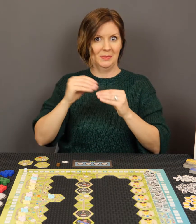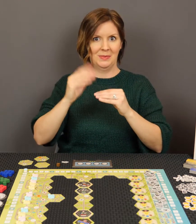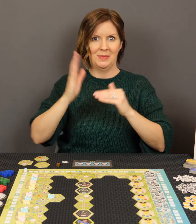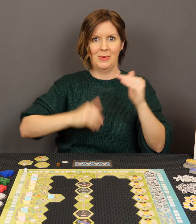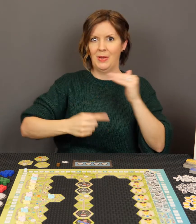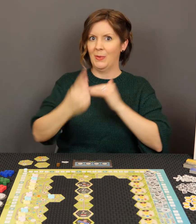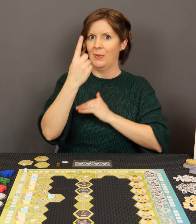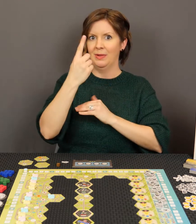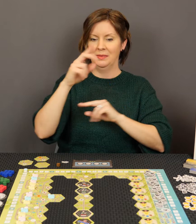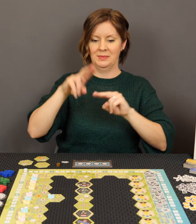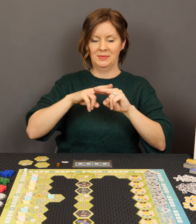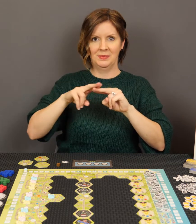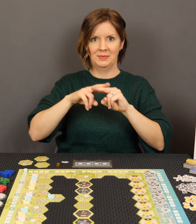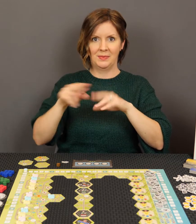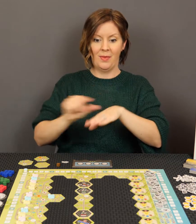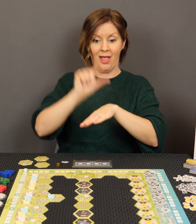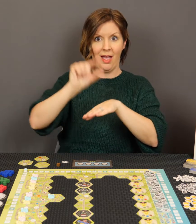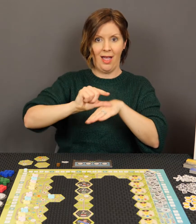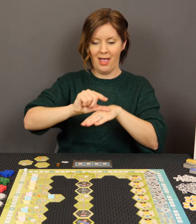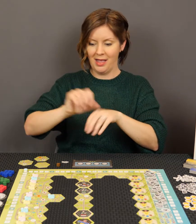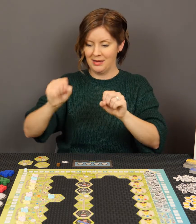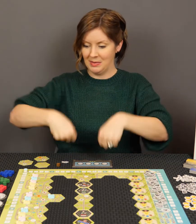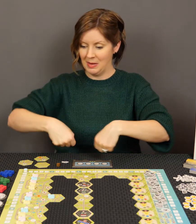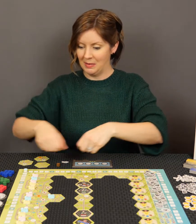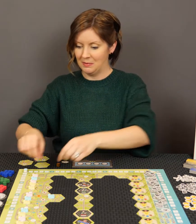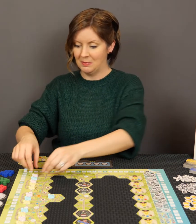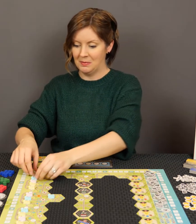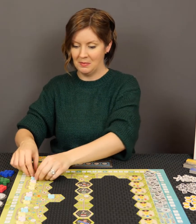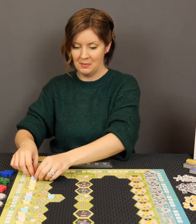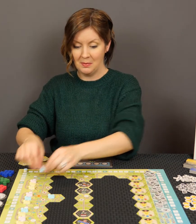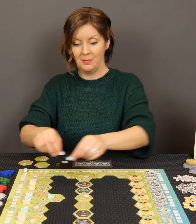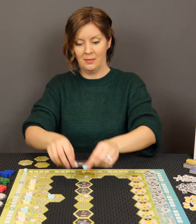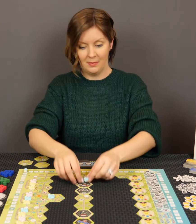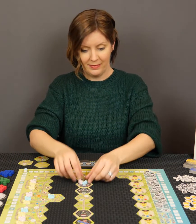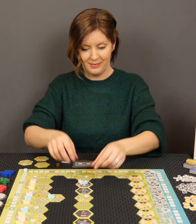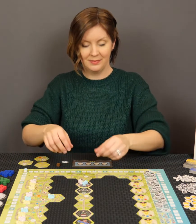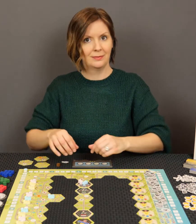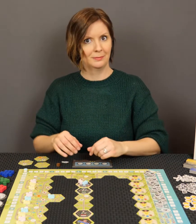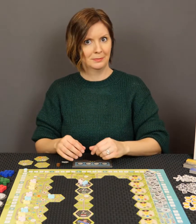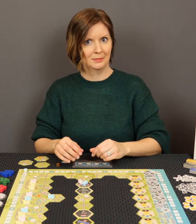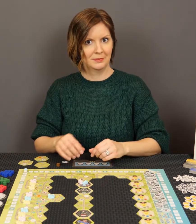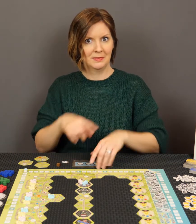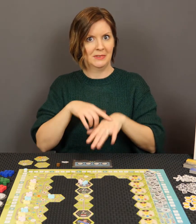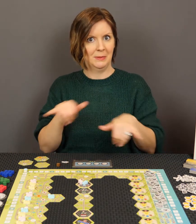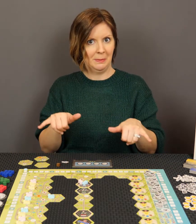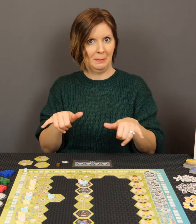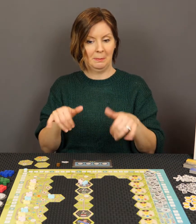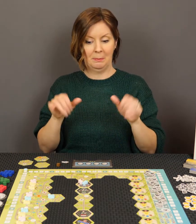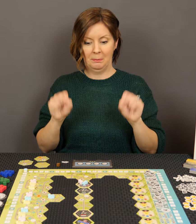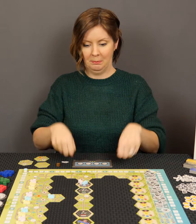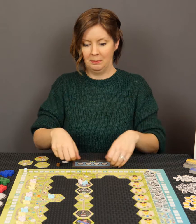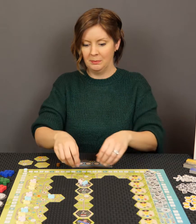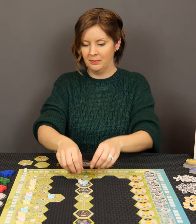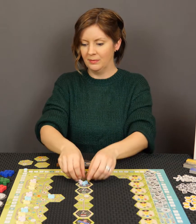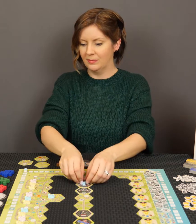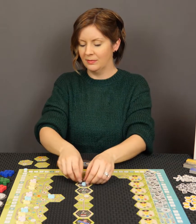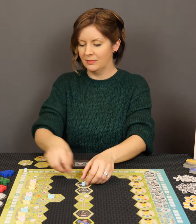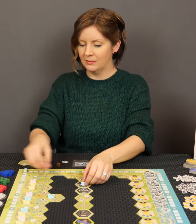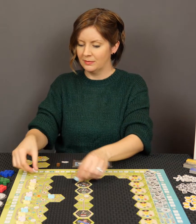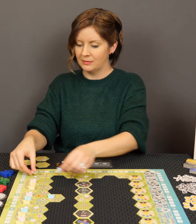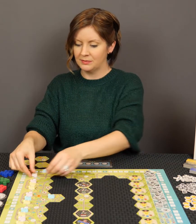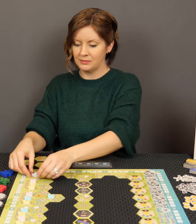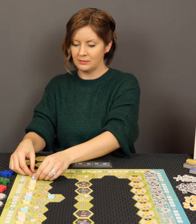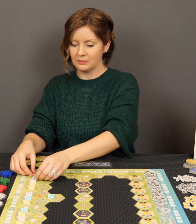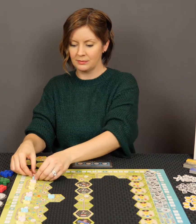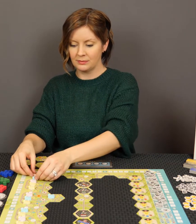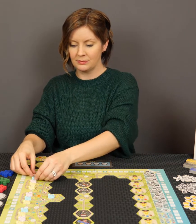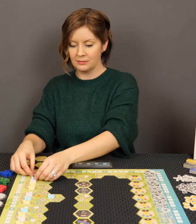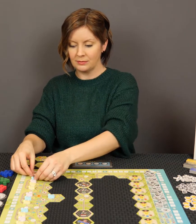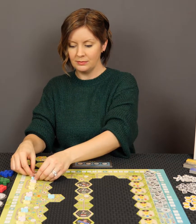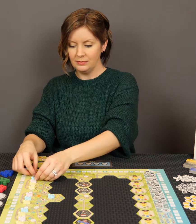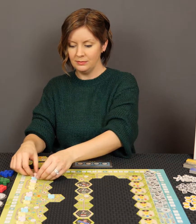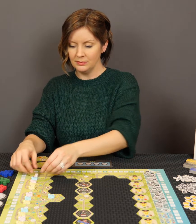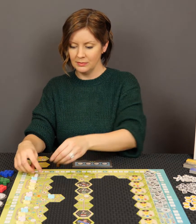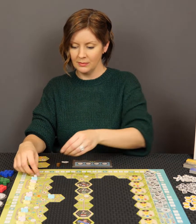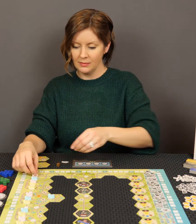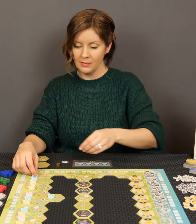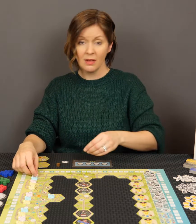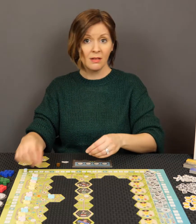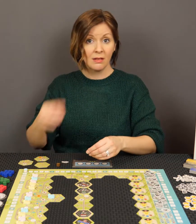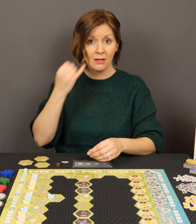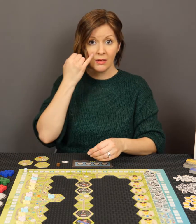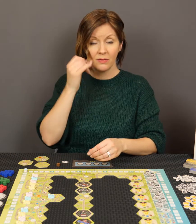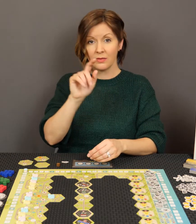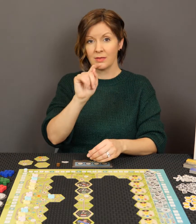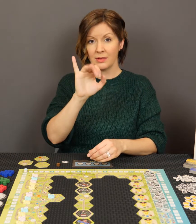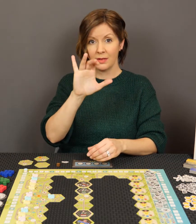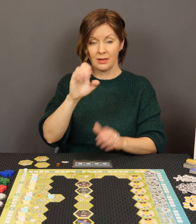than 1 train can occupy that space, like this, at the same time.